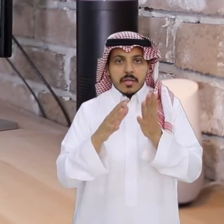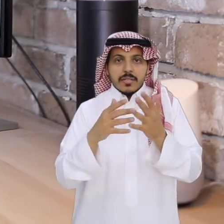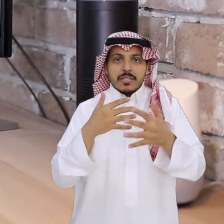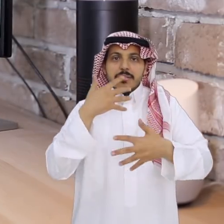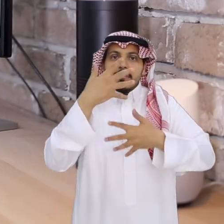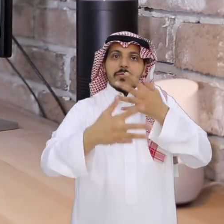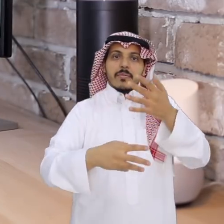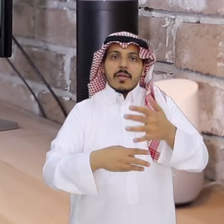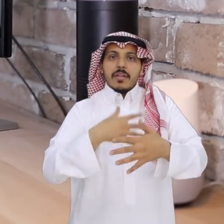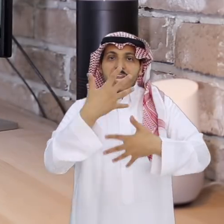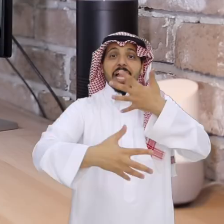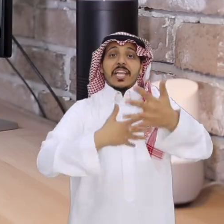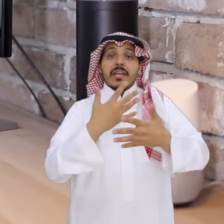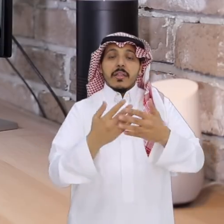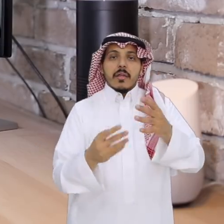For the third, fourth or fifth time.